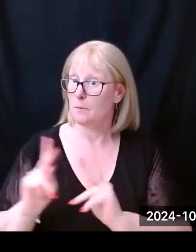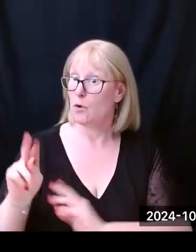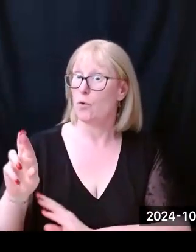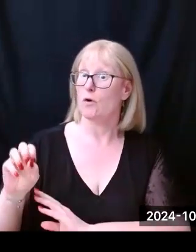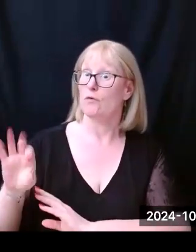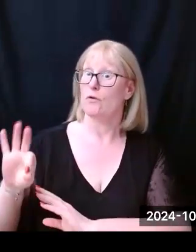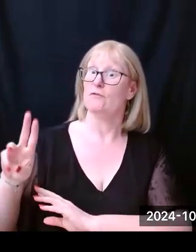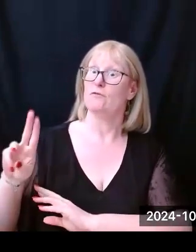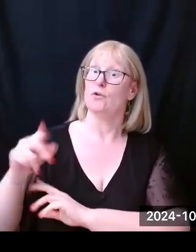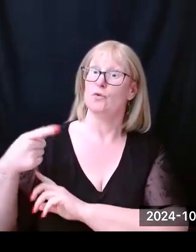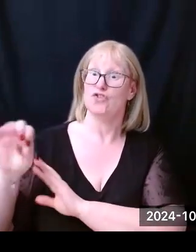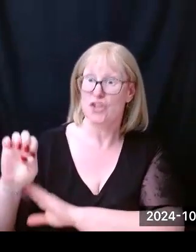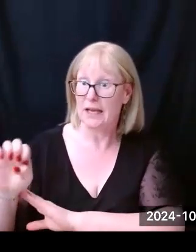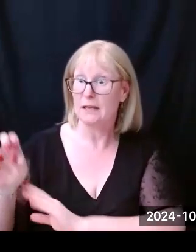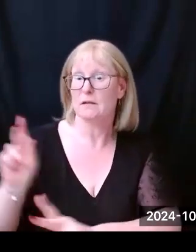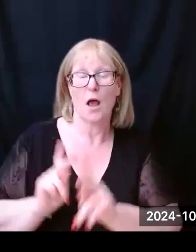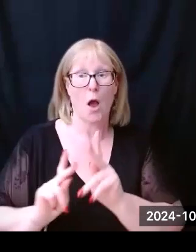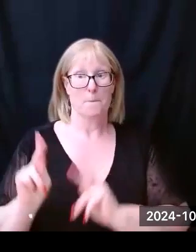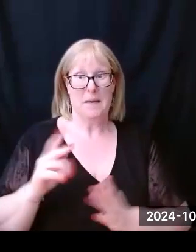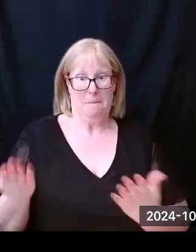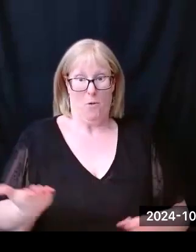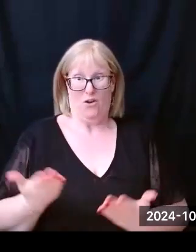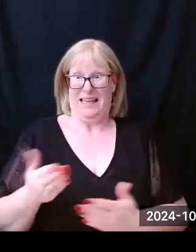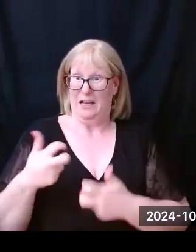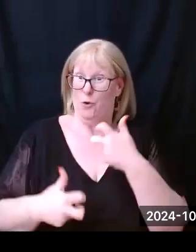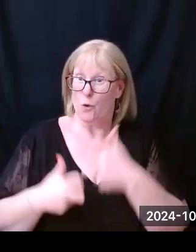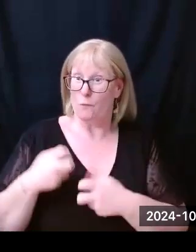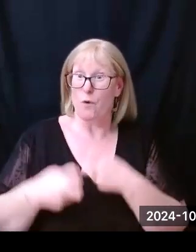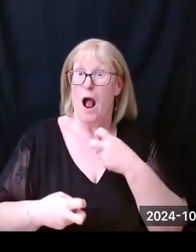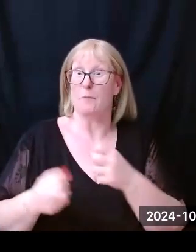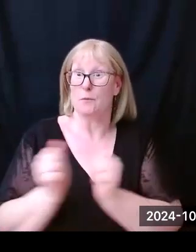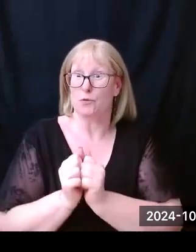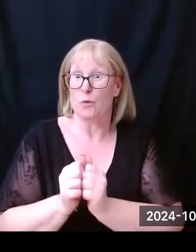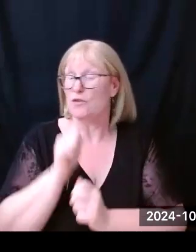We have people here at home who are experiencing problems related to homelessness and trauma.